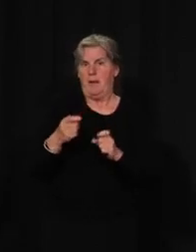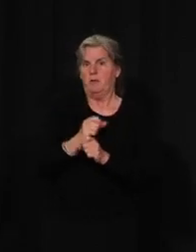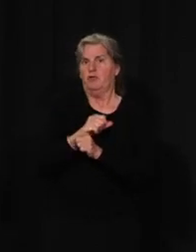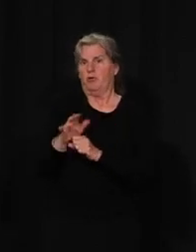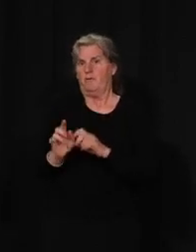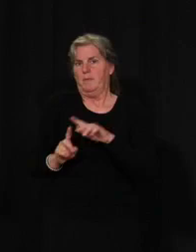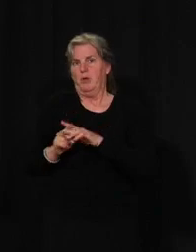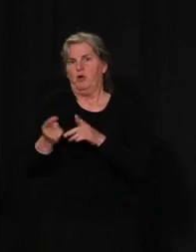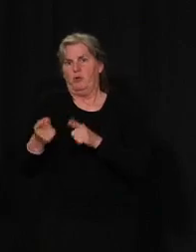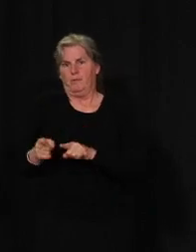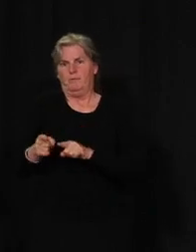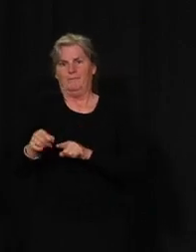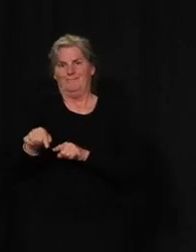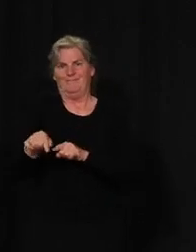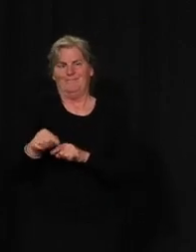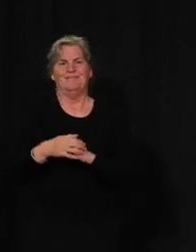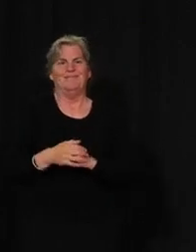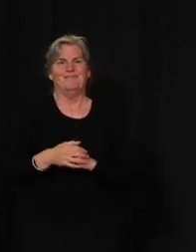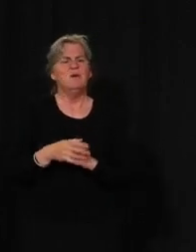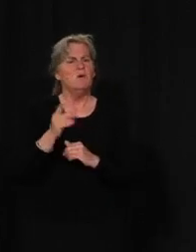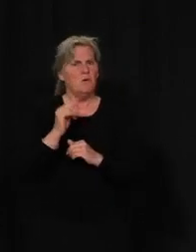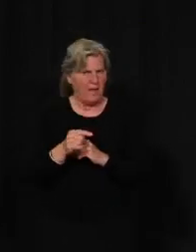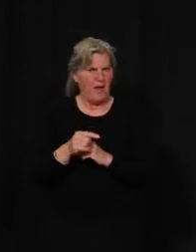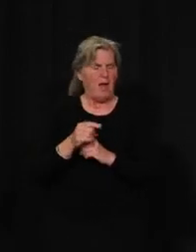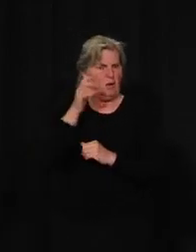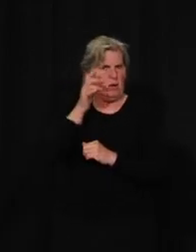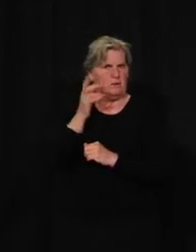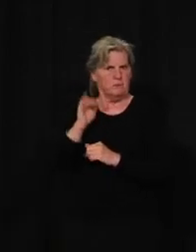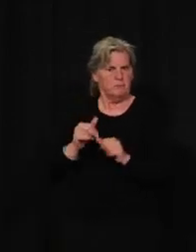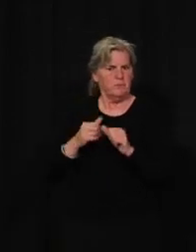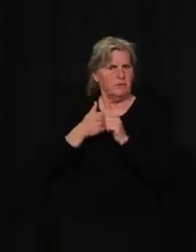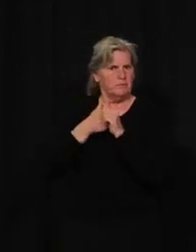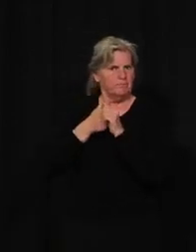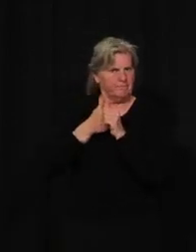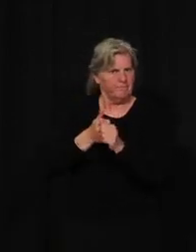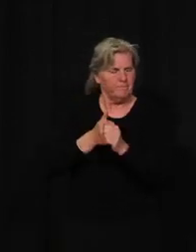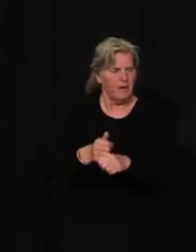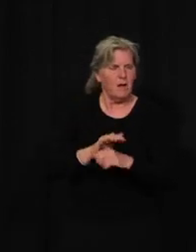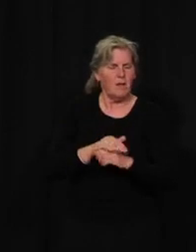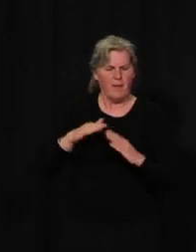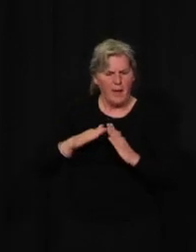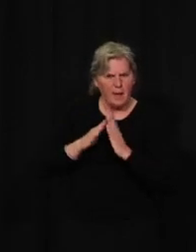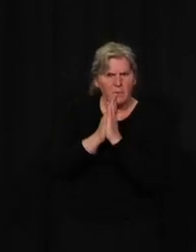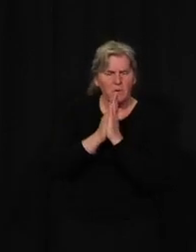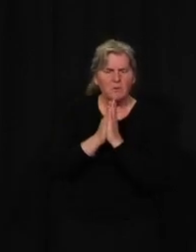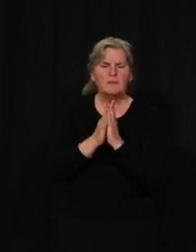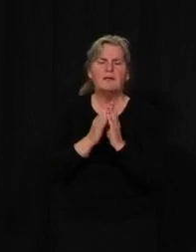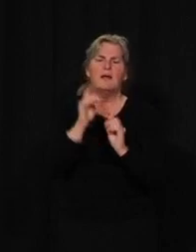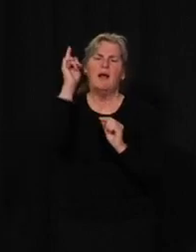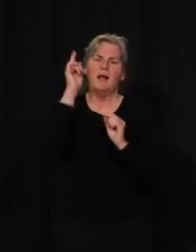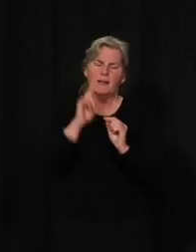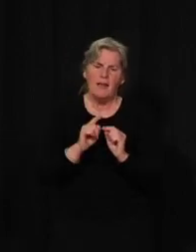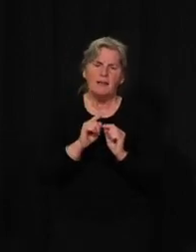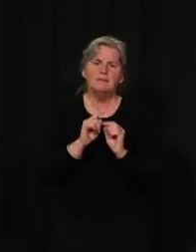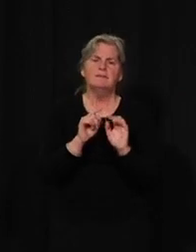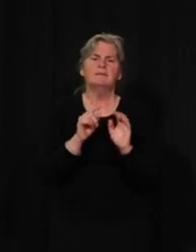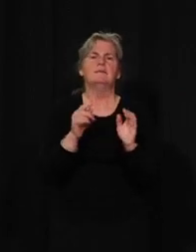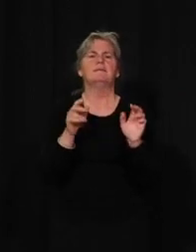That game will guide our approah over the next few months, an approach that eases up on enforcement and restriction whie